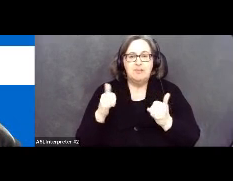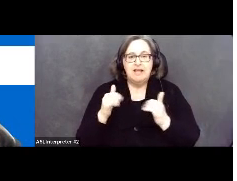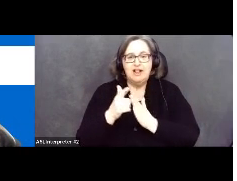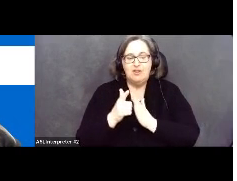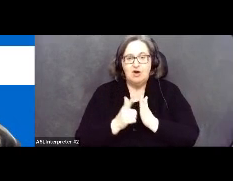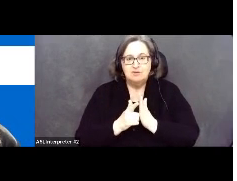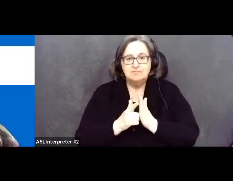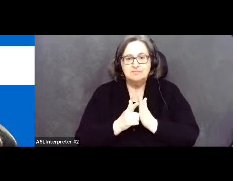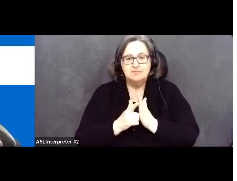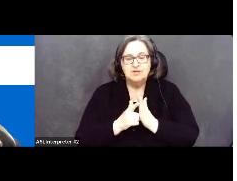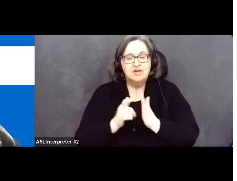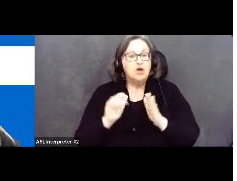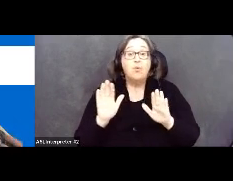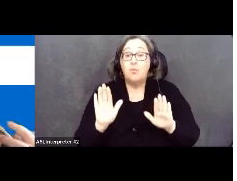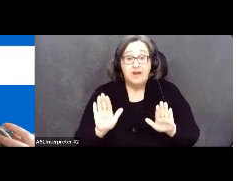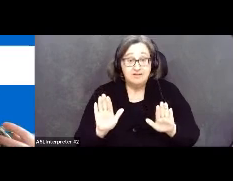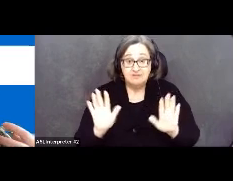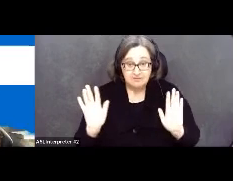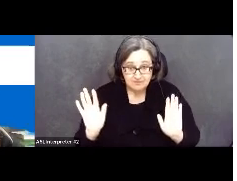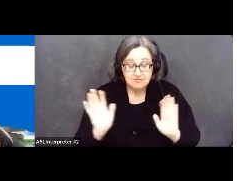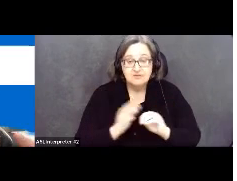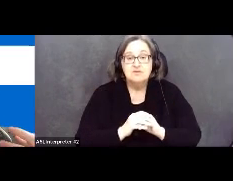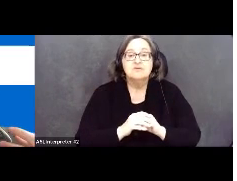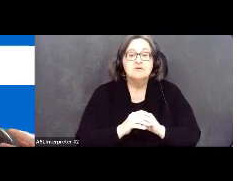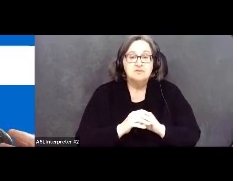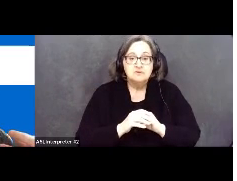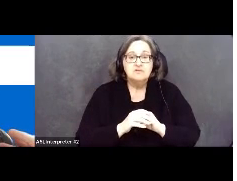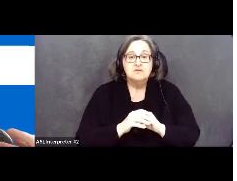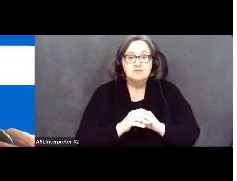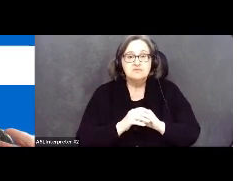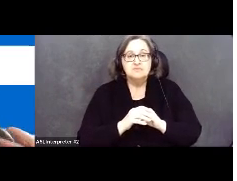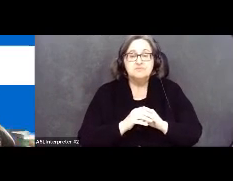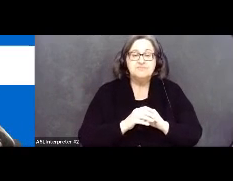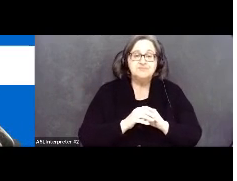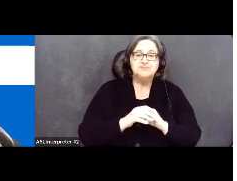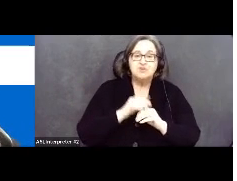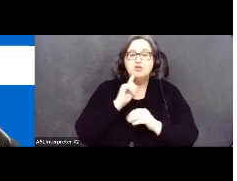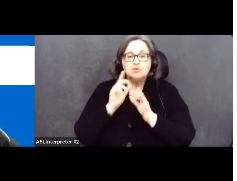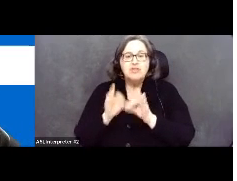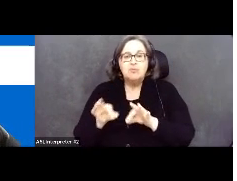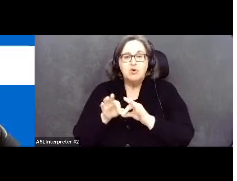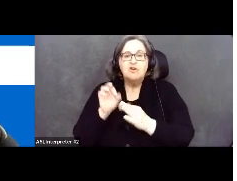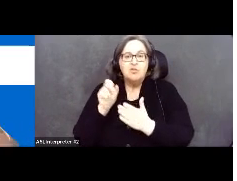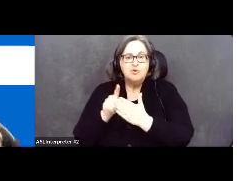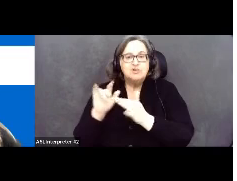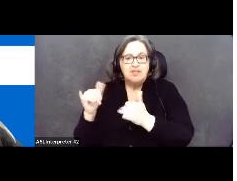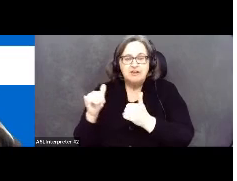which is great. Those are extremely important. There is no debating that.